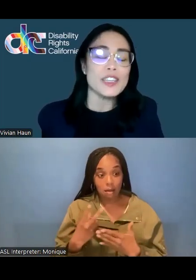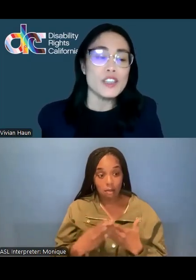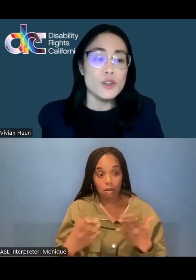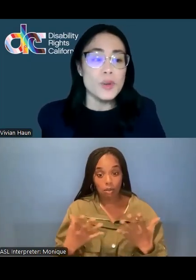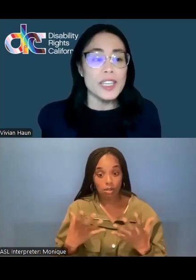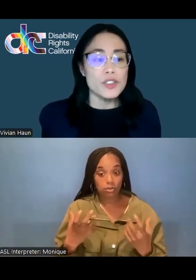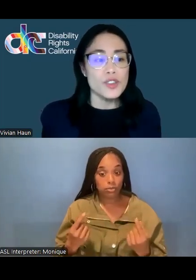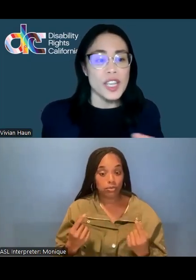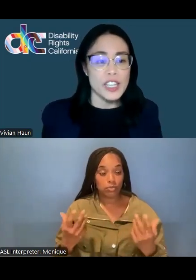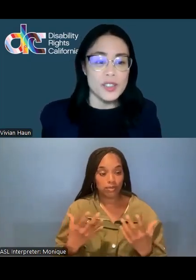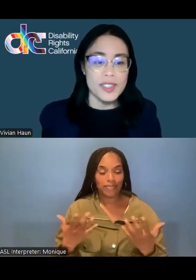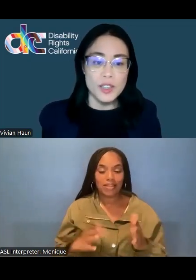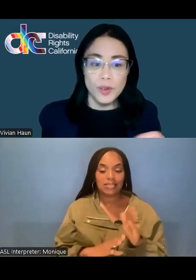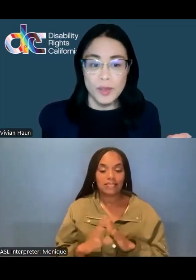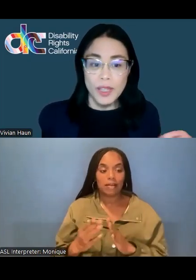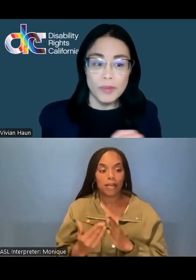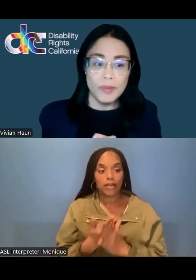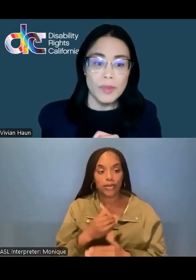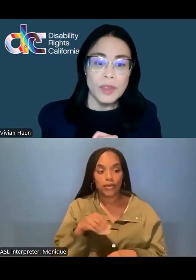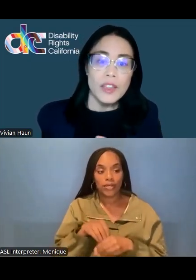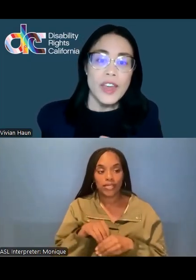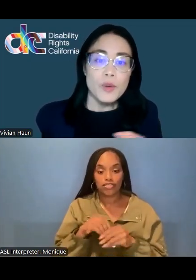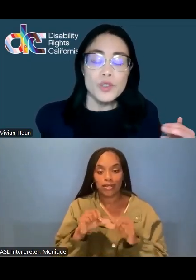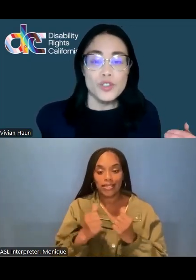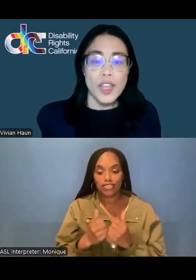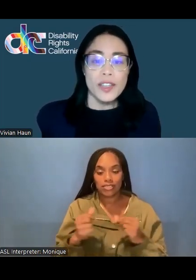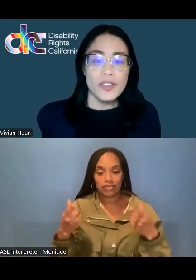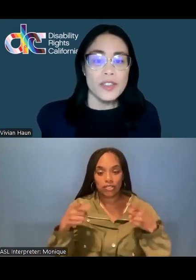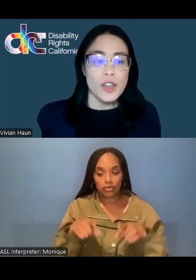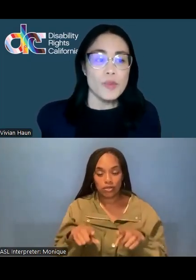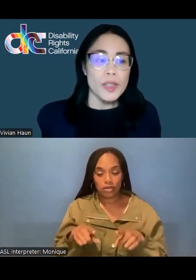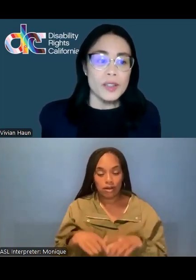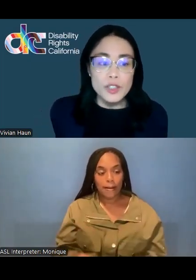a new inter-agency agreement that would strengthen their ability